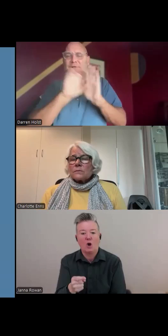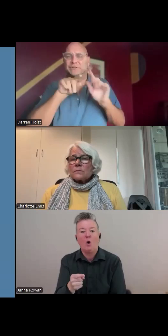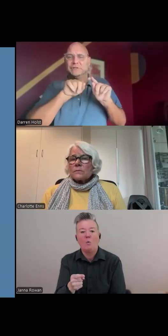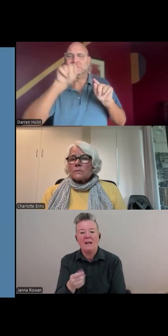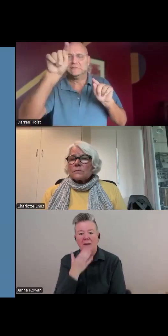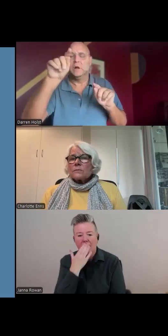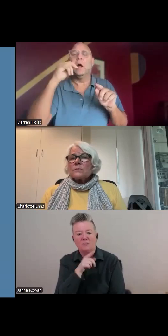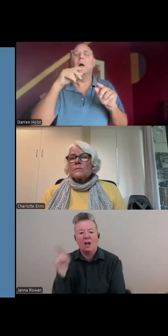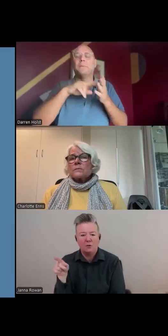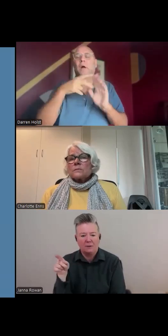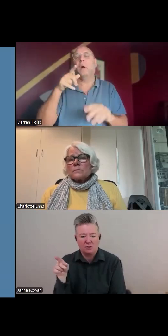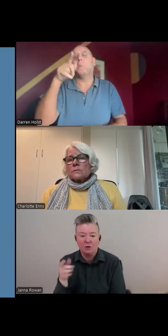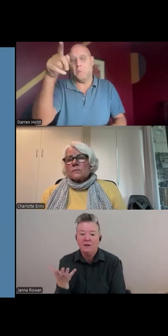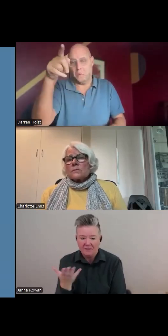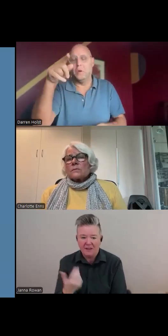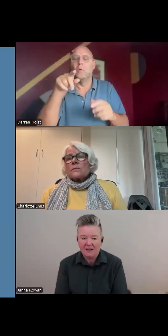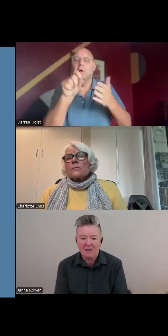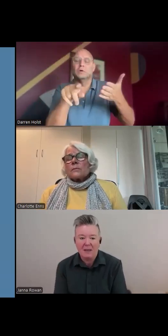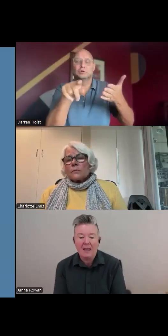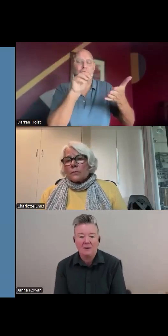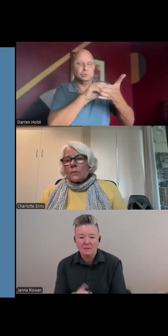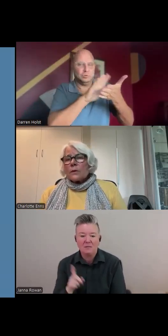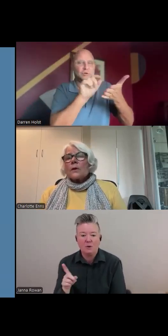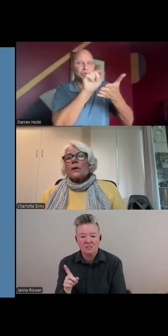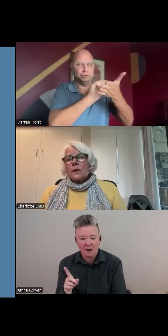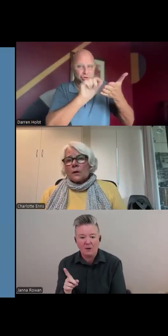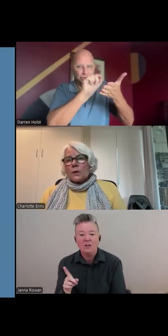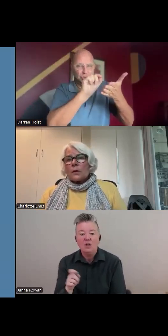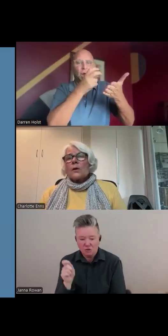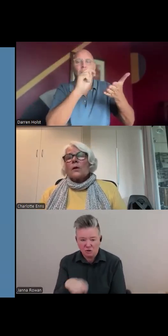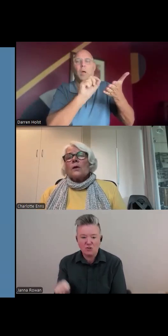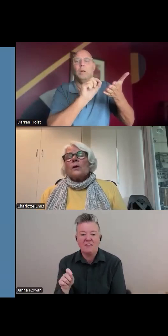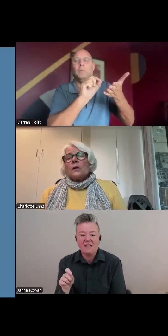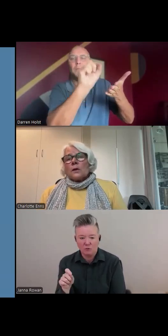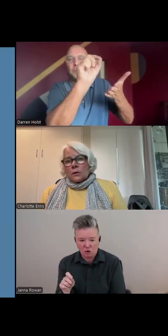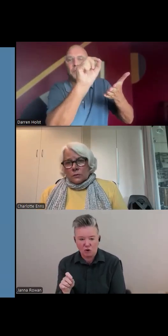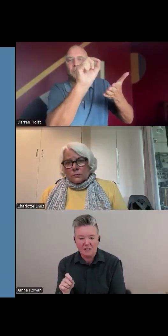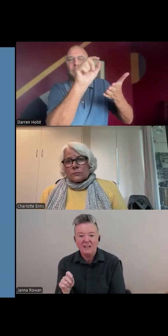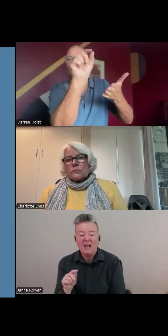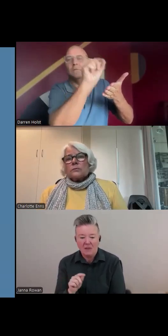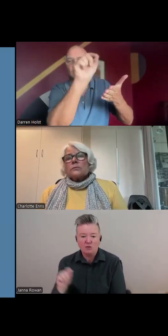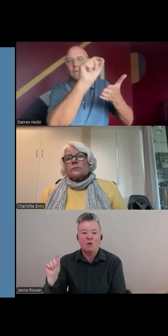is really, really fast to point and quickly realize, oh, wait a minute, it was the other picture, that kind of thing may happen. And they need to point to that one.